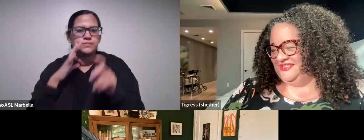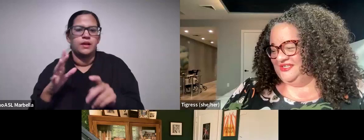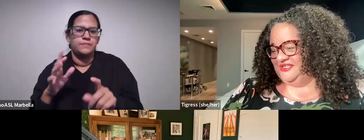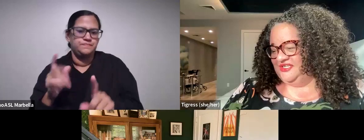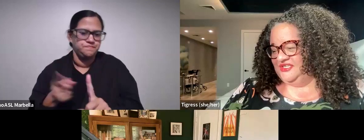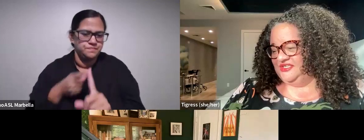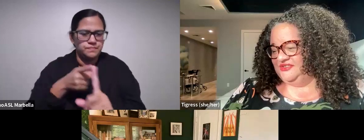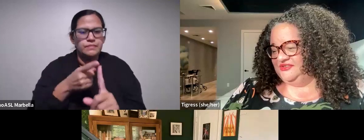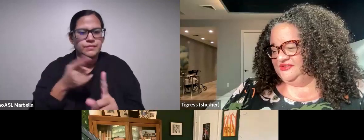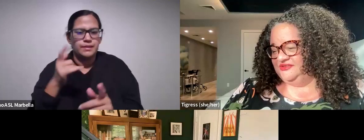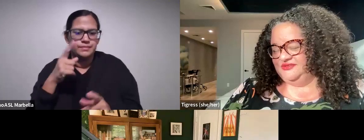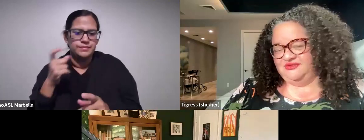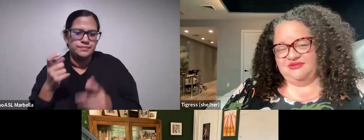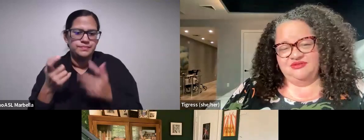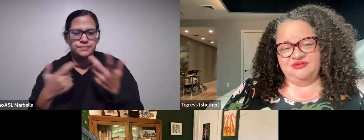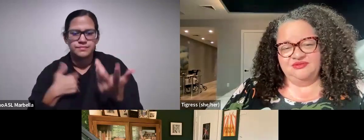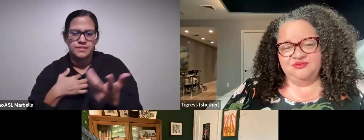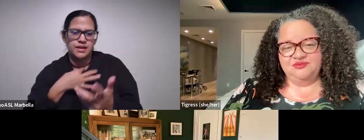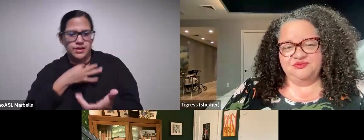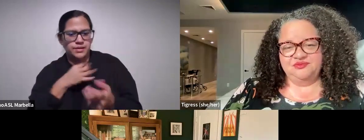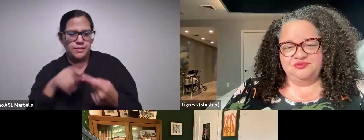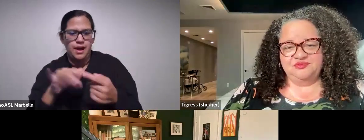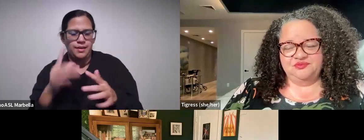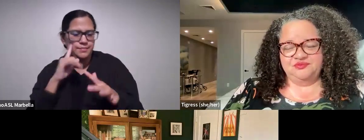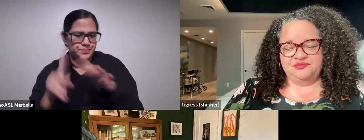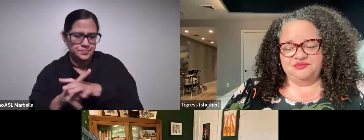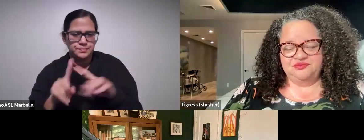and I'm super curious about how that pops up in your work at NAAFA.